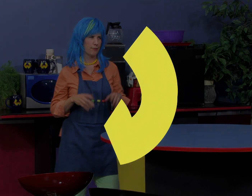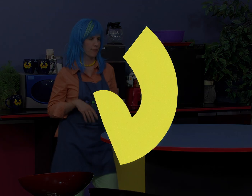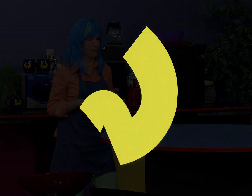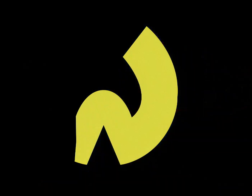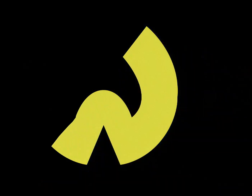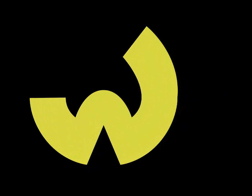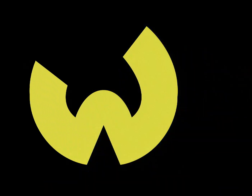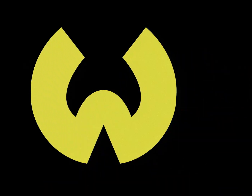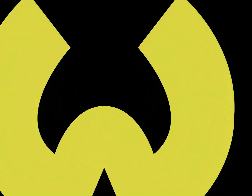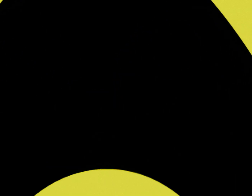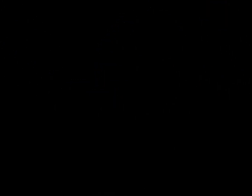[CHEEH]